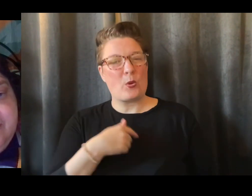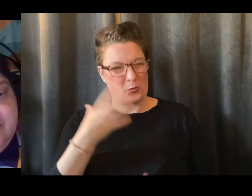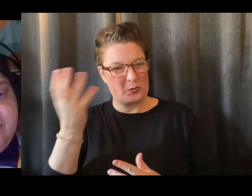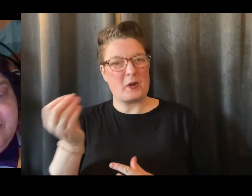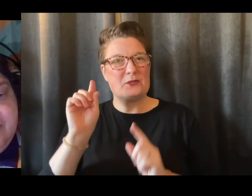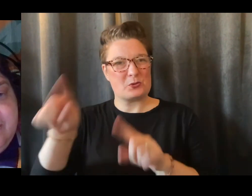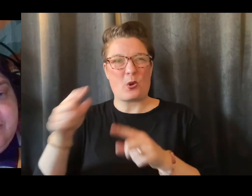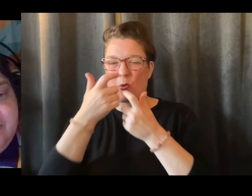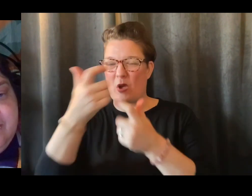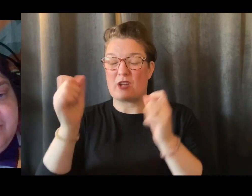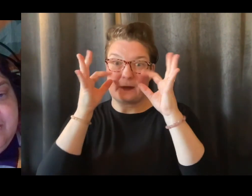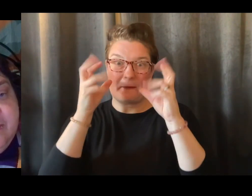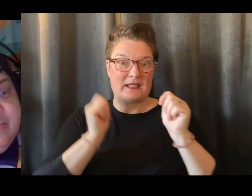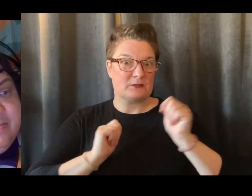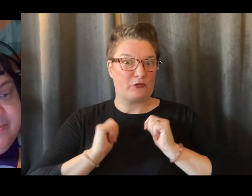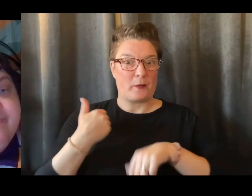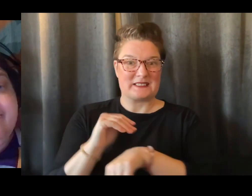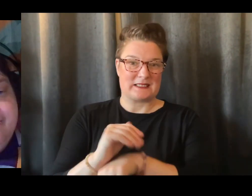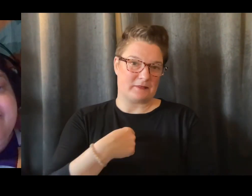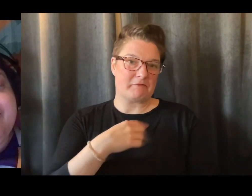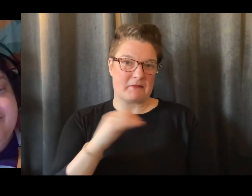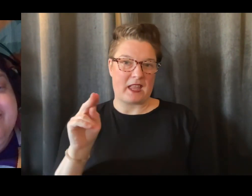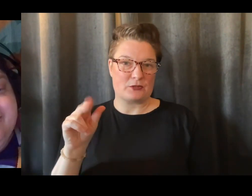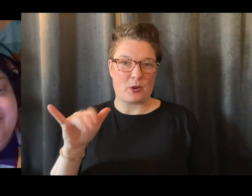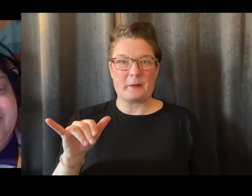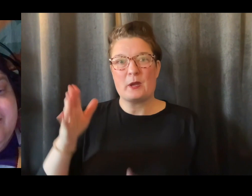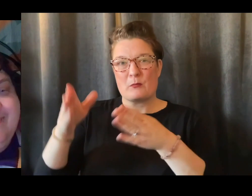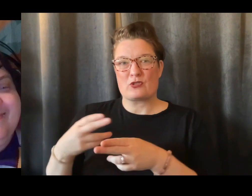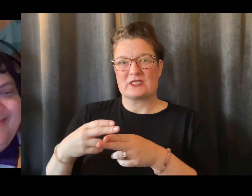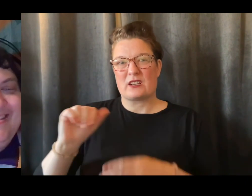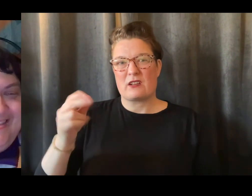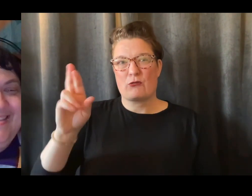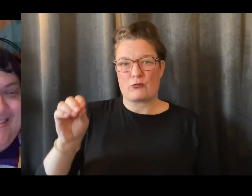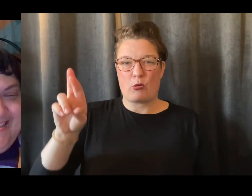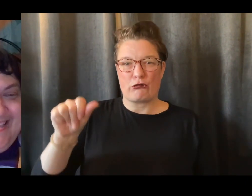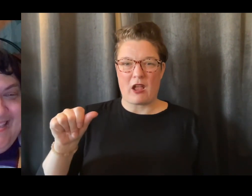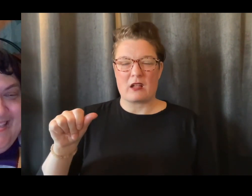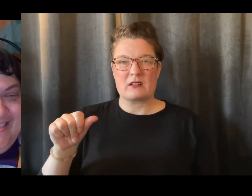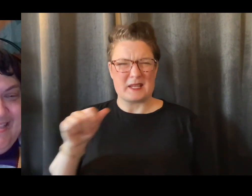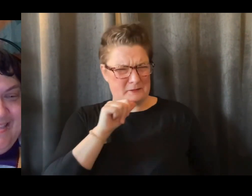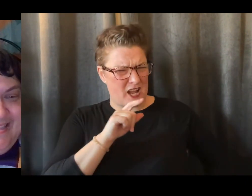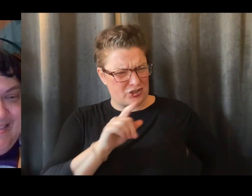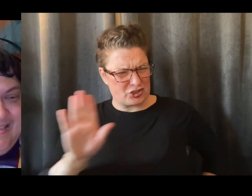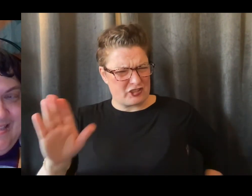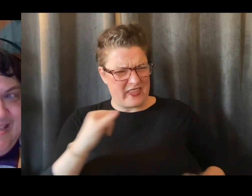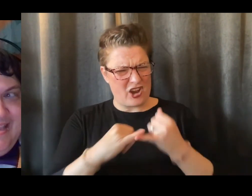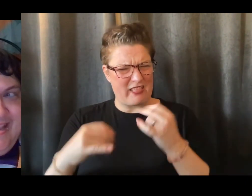This person, Aurora, or Aurora. I don't know their last name. Nomy: I don't either. I don't think they publicized it.